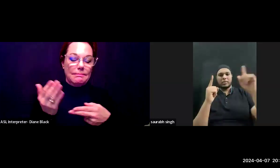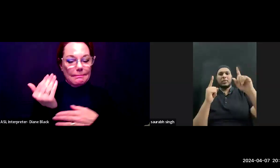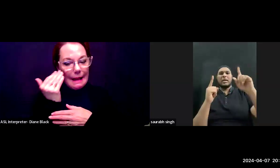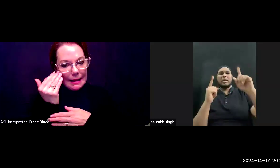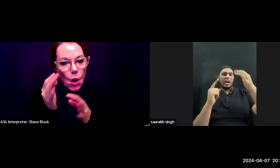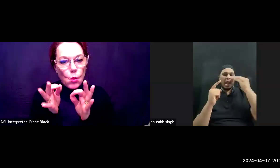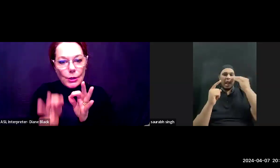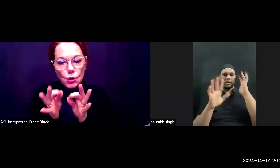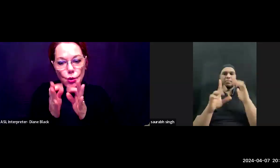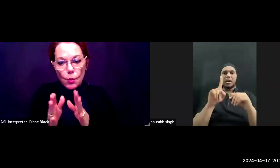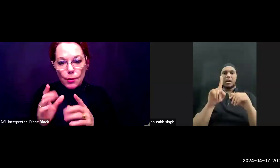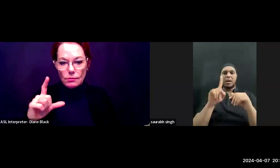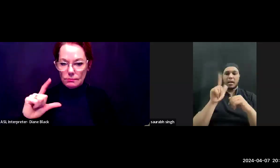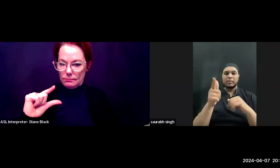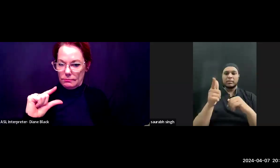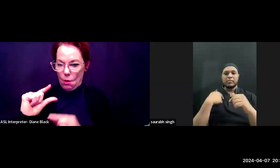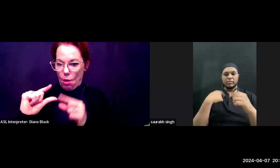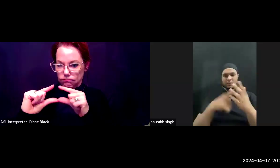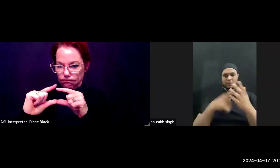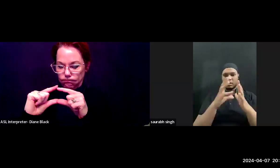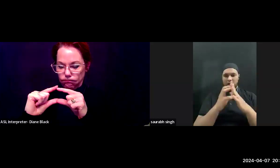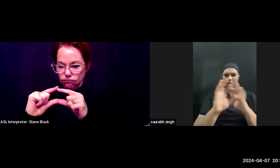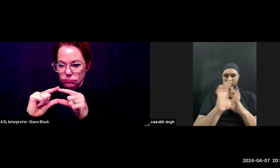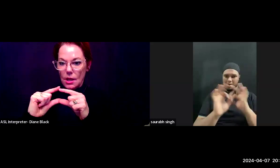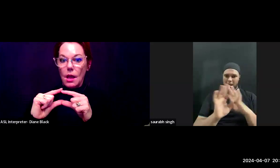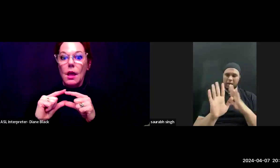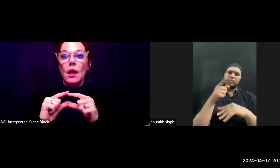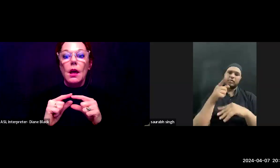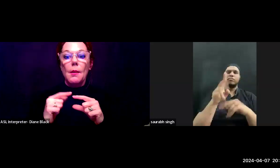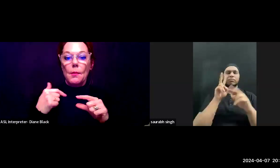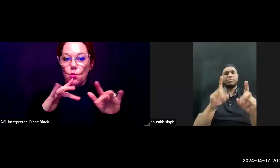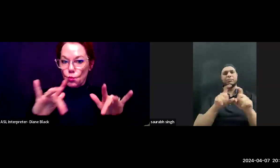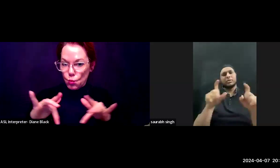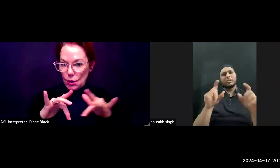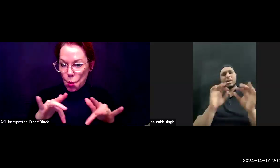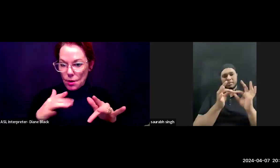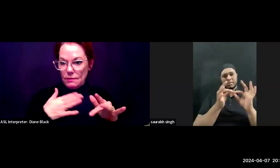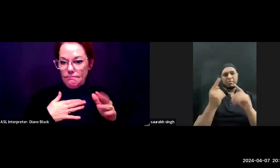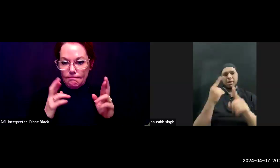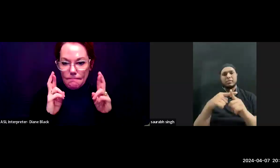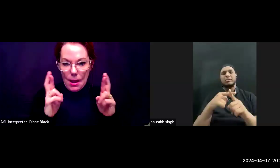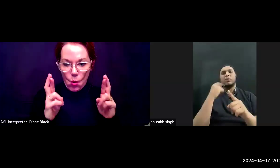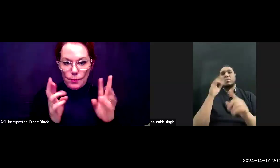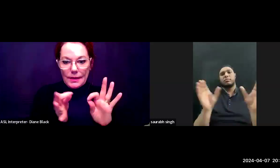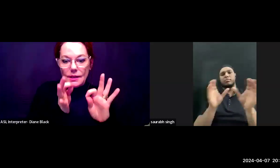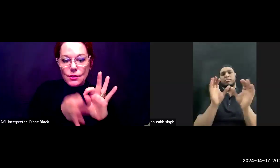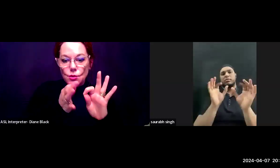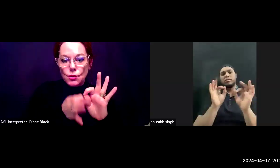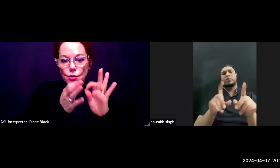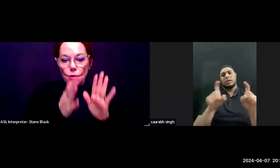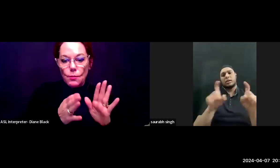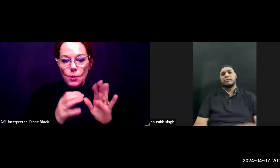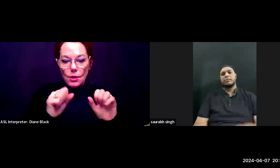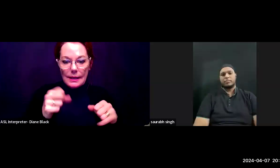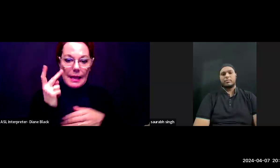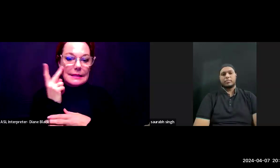once I have the recording you'll be able to see the interpreters without the slides. [Aruna speaking] thank you